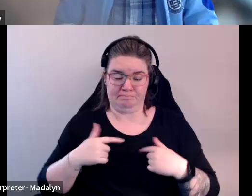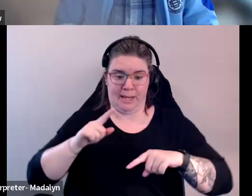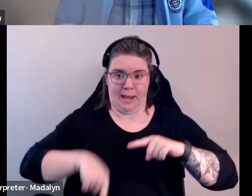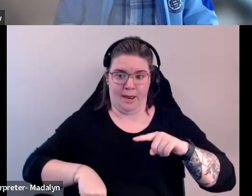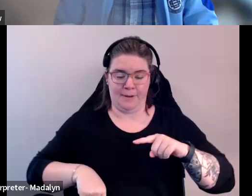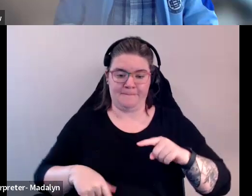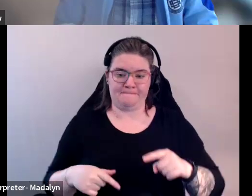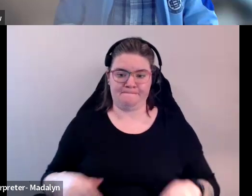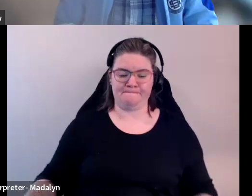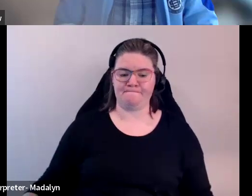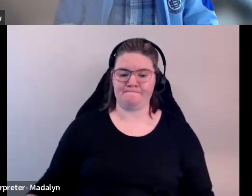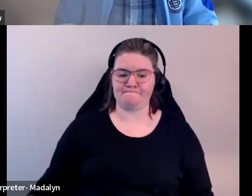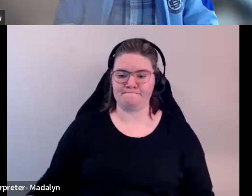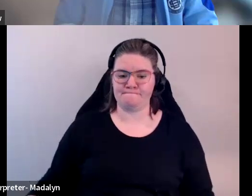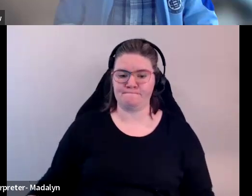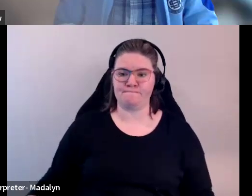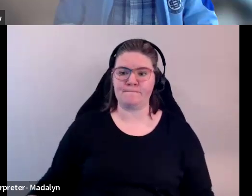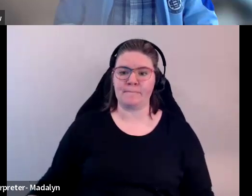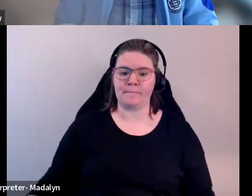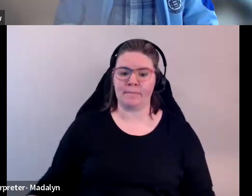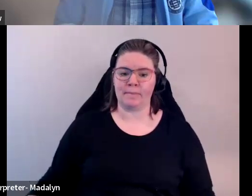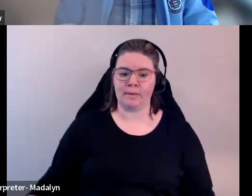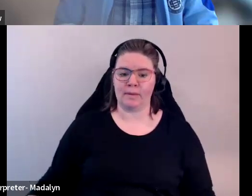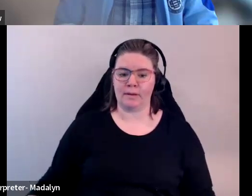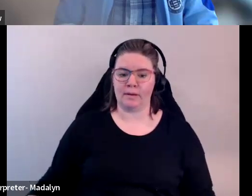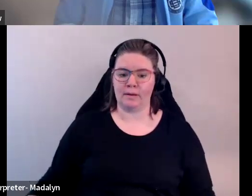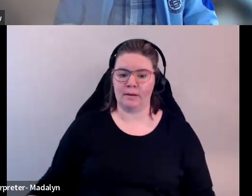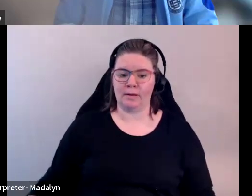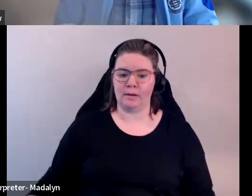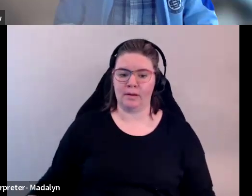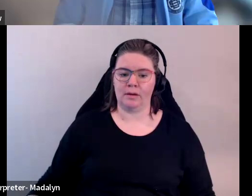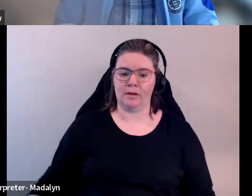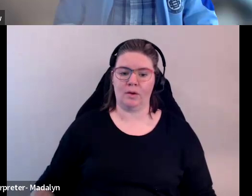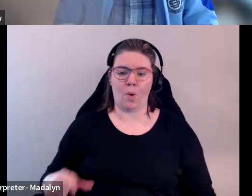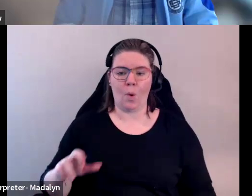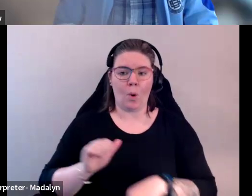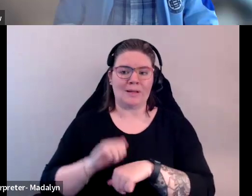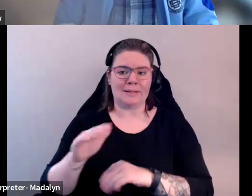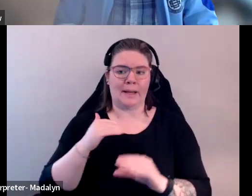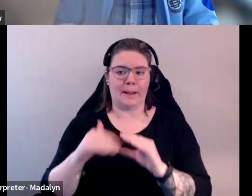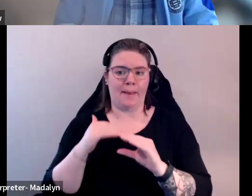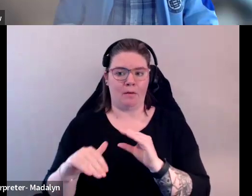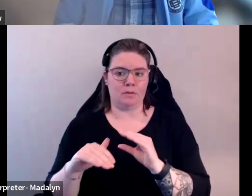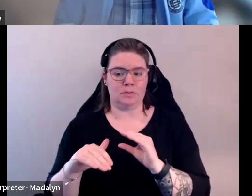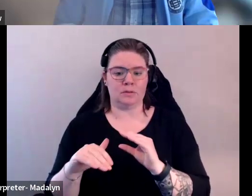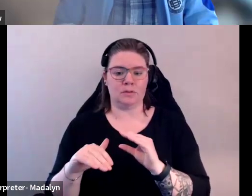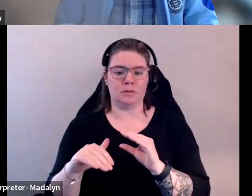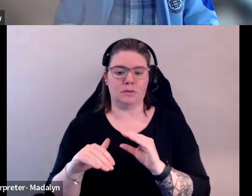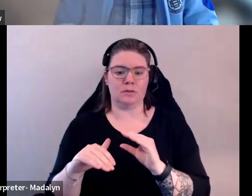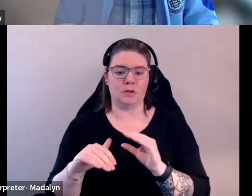Don Posh: the the cell phone or sending emails on Don Posh: on our company